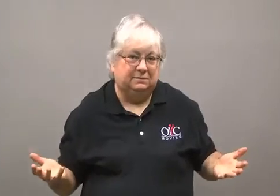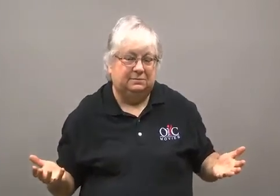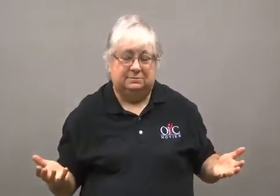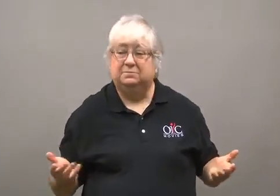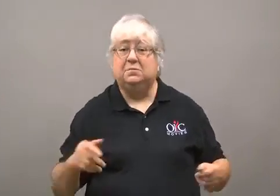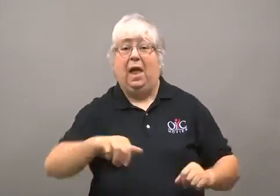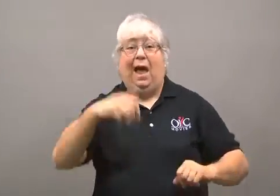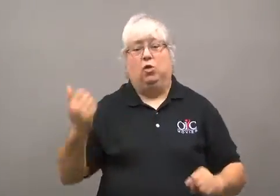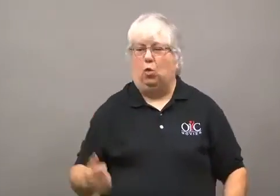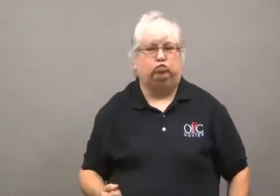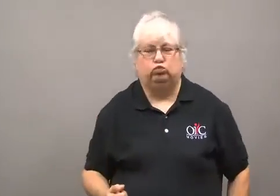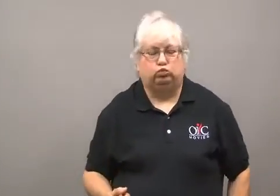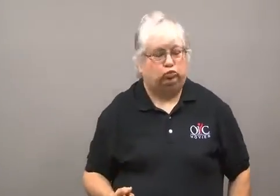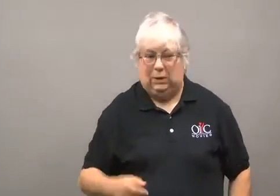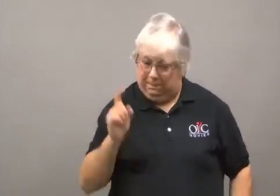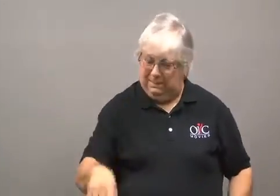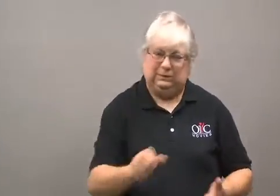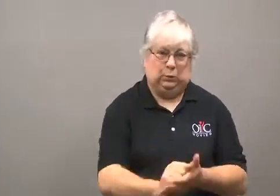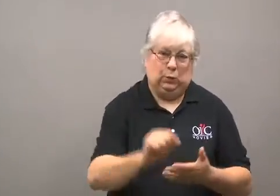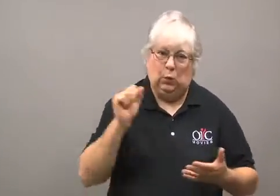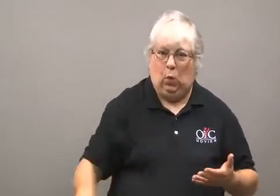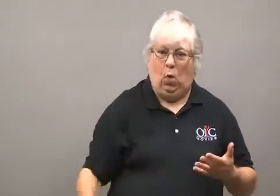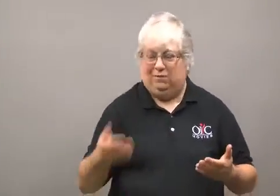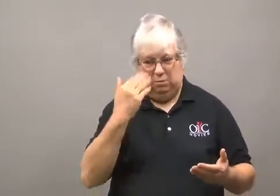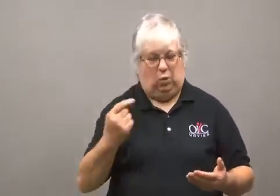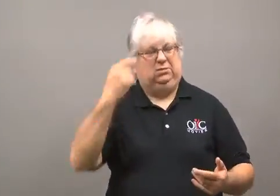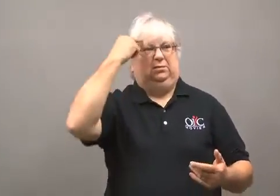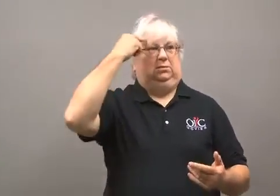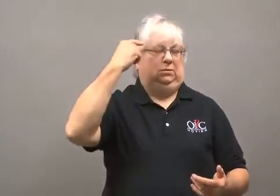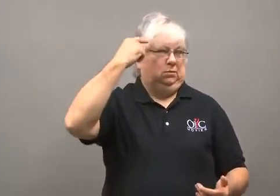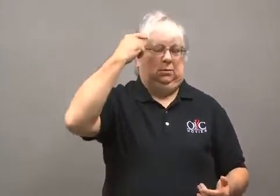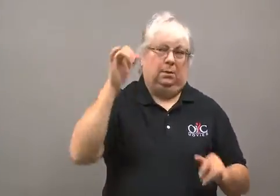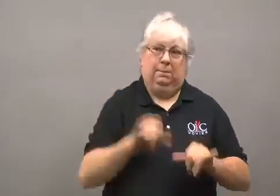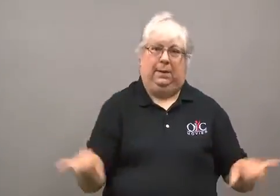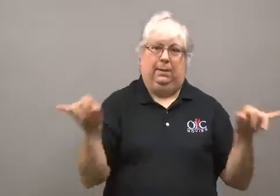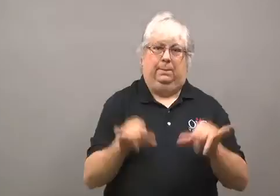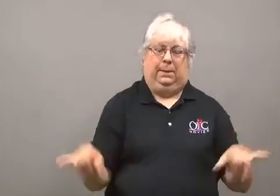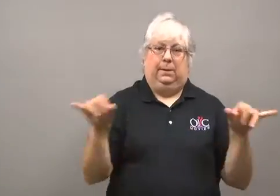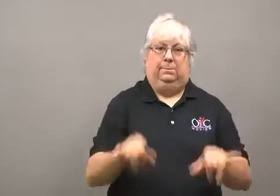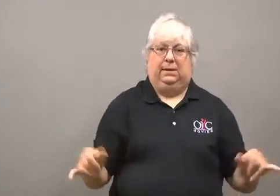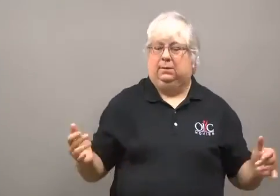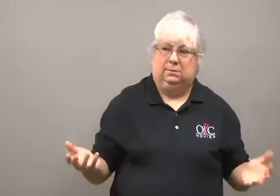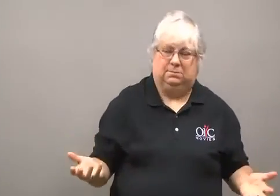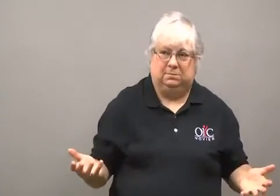Others are opposed and want this reminder of the past removed.